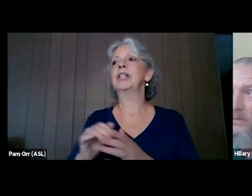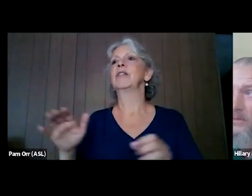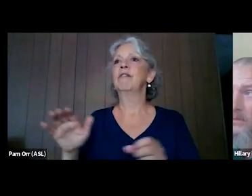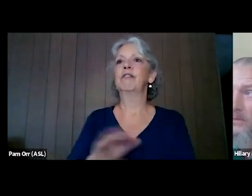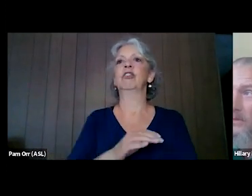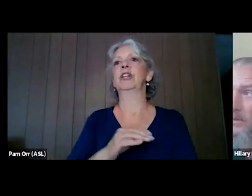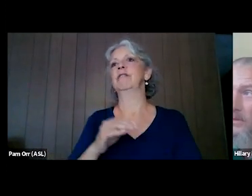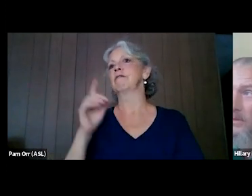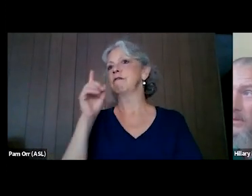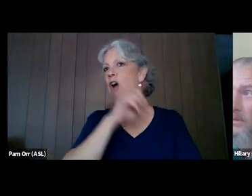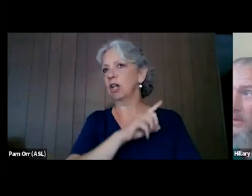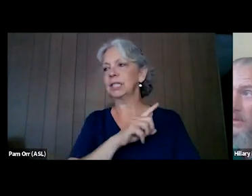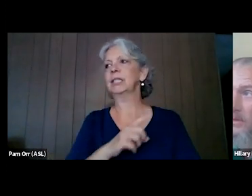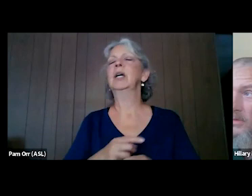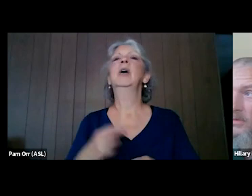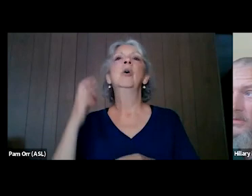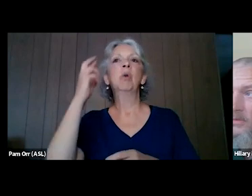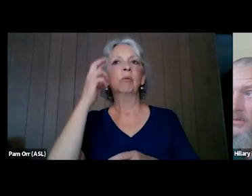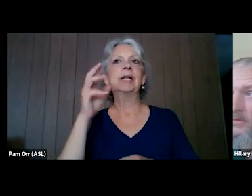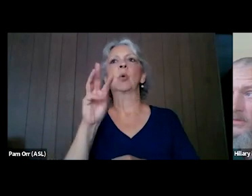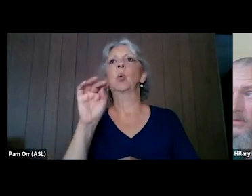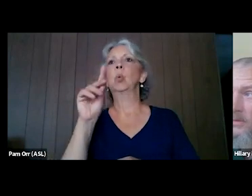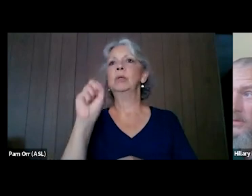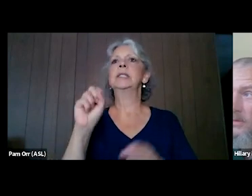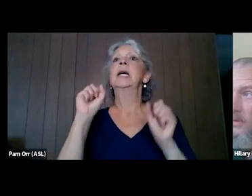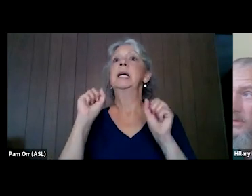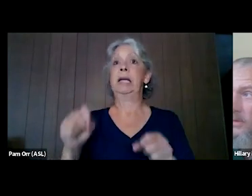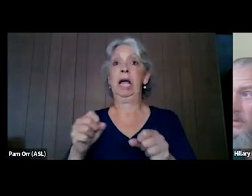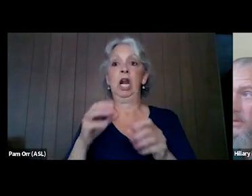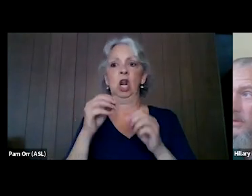We've been able to realize that xylazine wounds can be significant and look alarming,